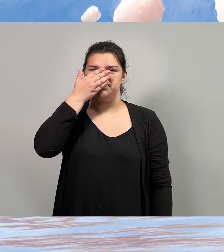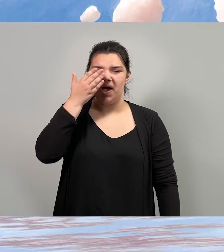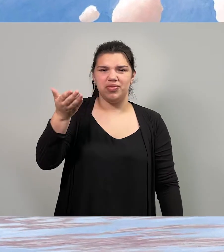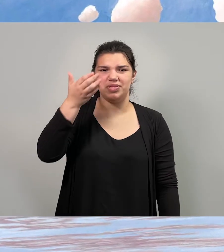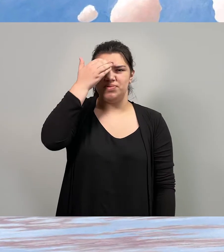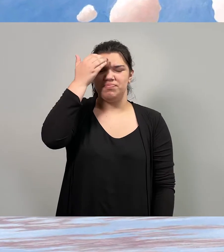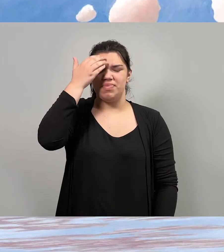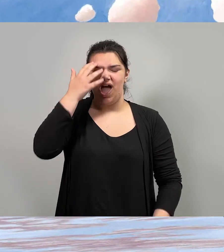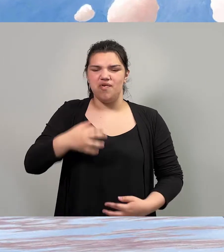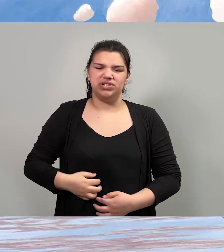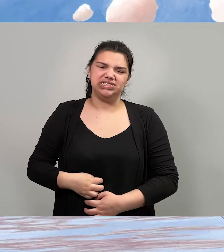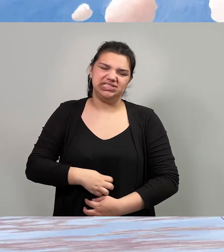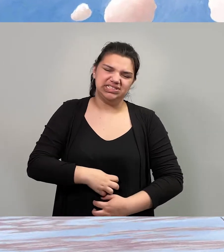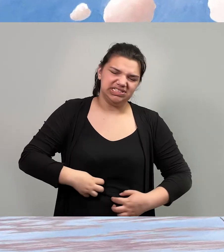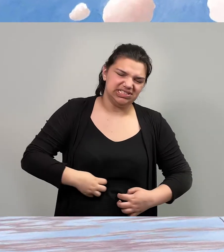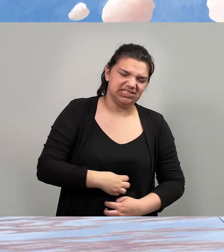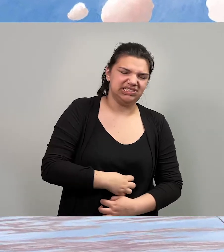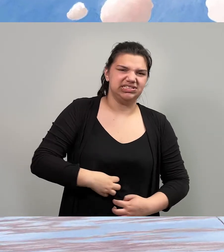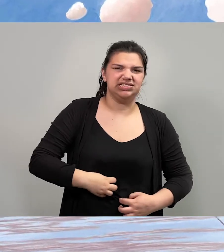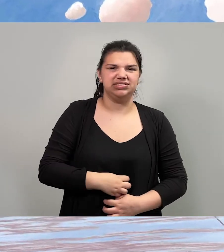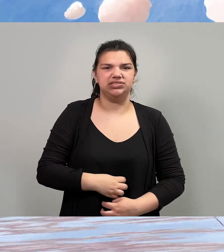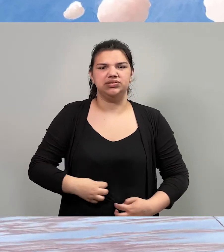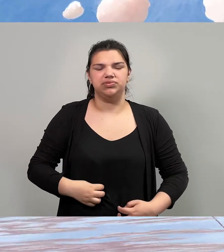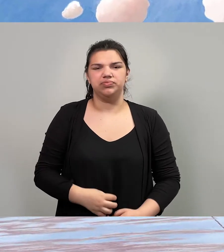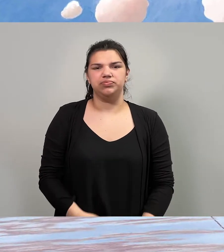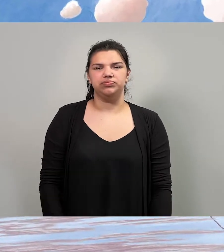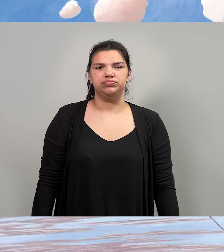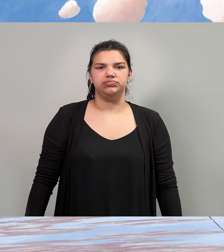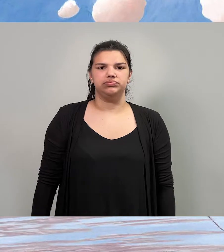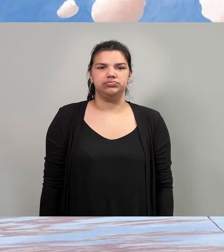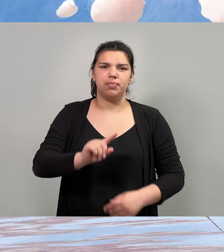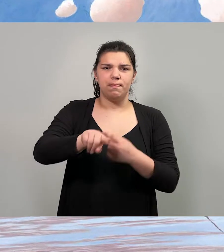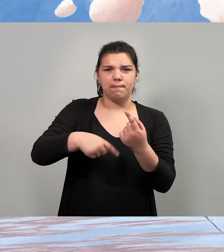The terrible horrible smelly pirate scratched his itchy belly. He was about